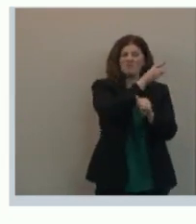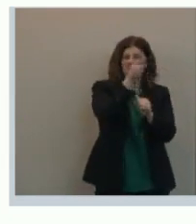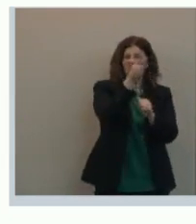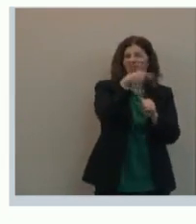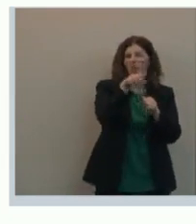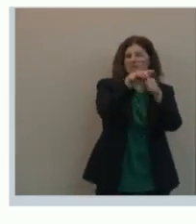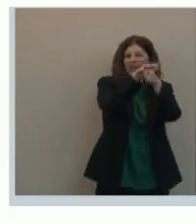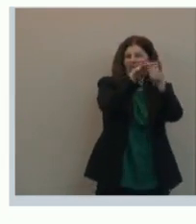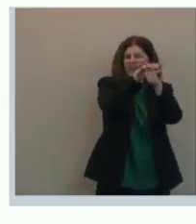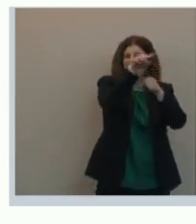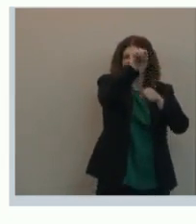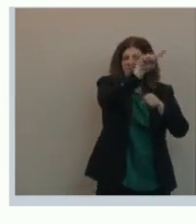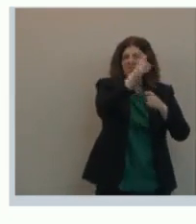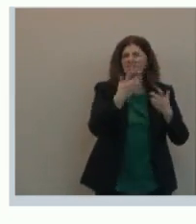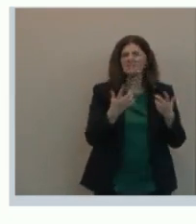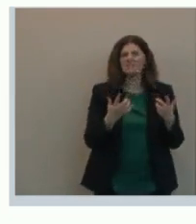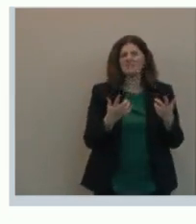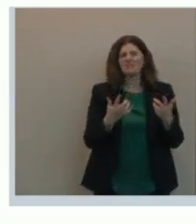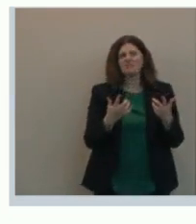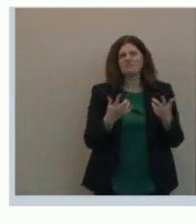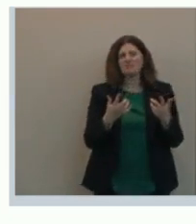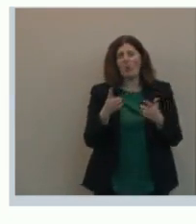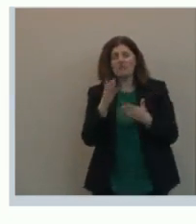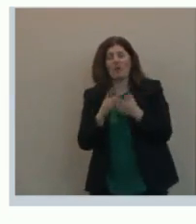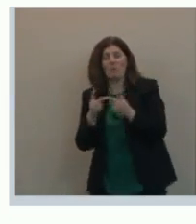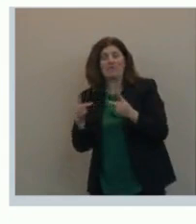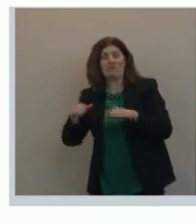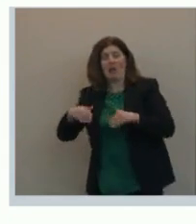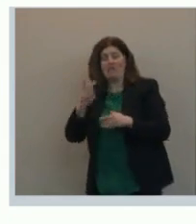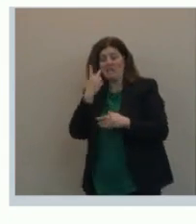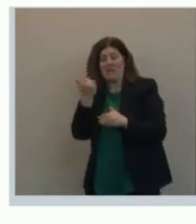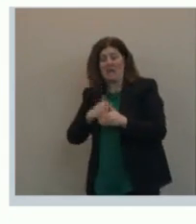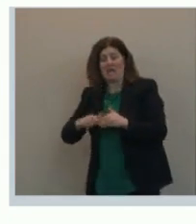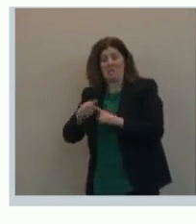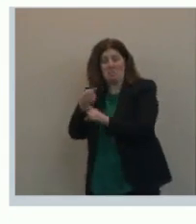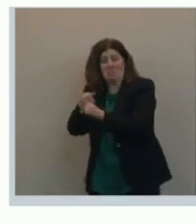SOME HOSPITALS WILL SEE THAT EARLIER AS WE ARE EXPERIENCING IN GALLUP.